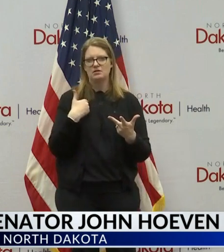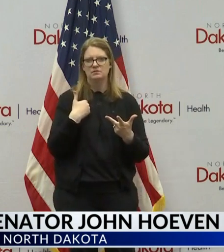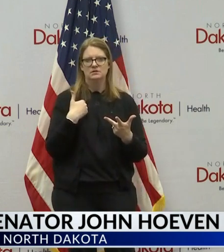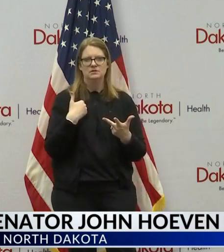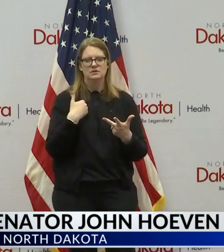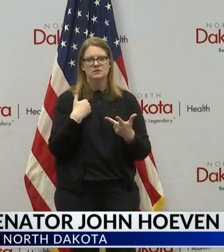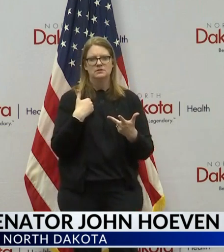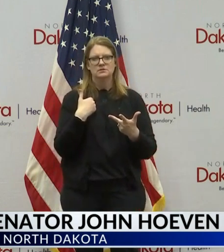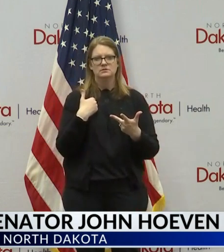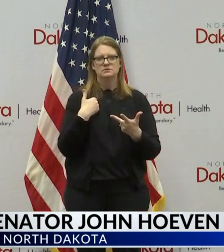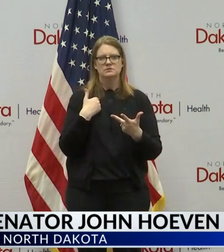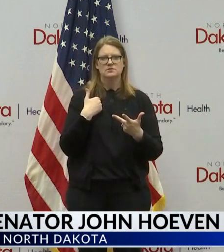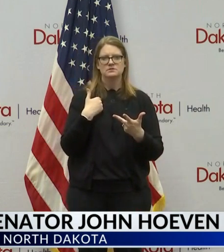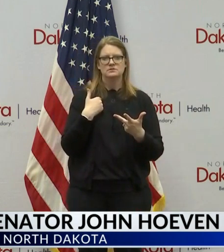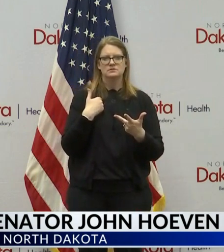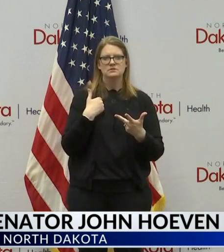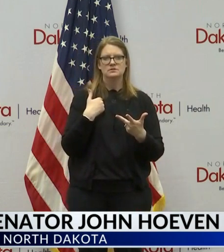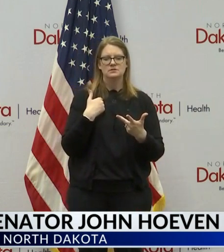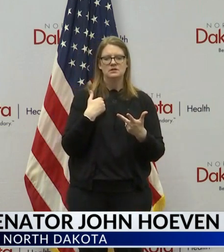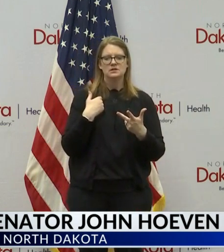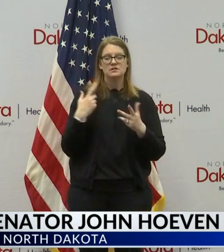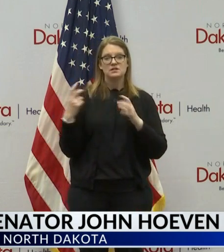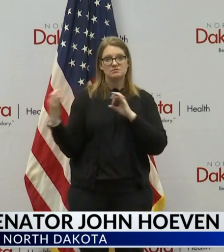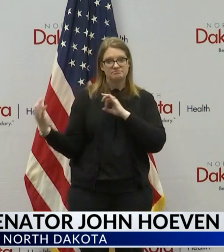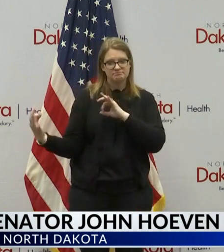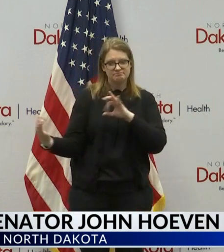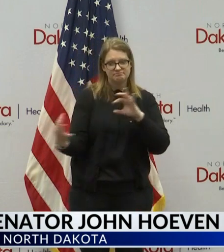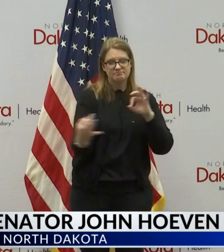AND A HALF MILLION AND 9 AND A